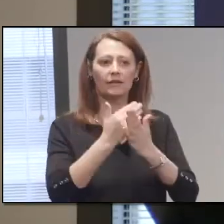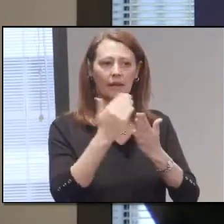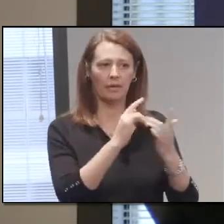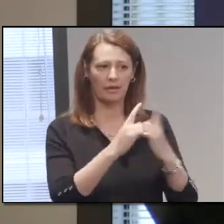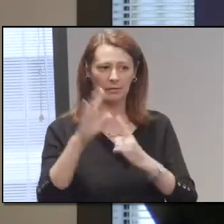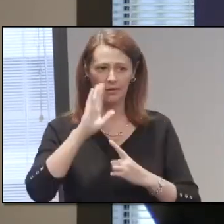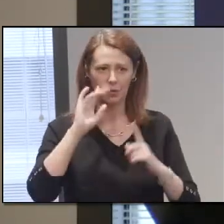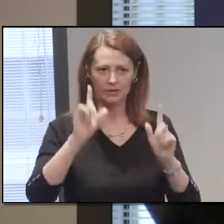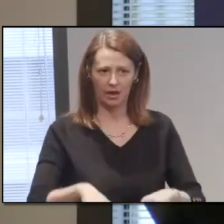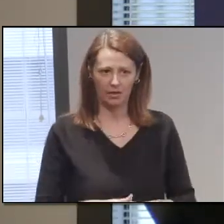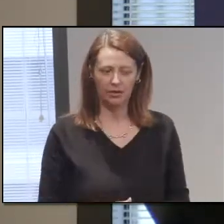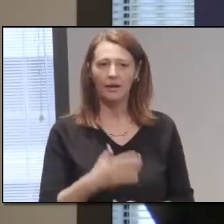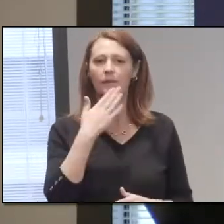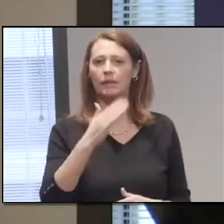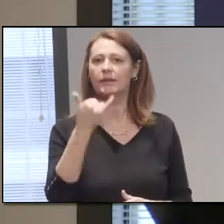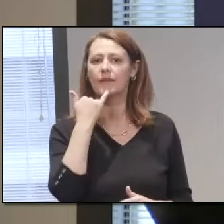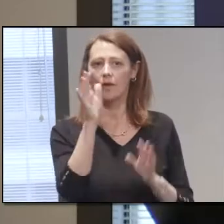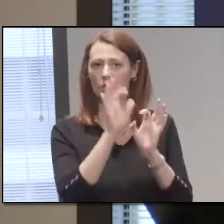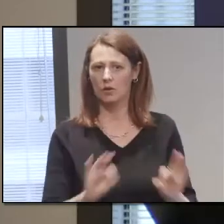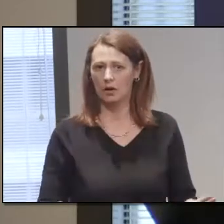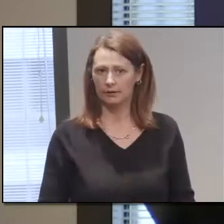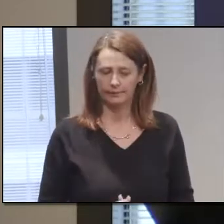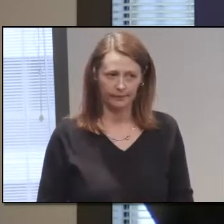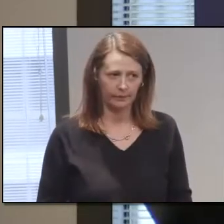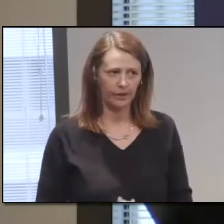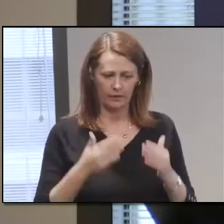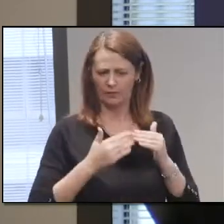starting please switch your phones onto silent for the duration of the event.